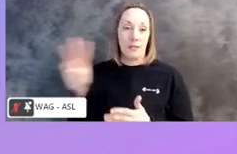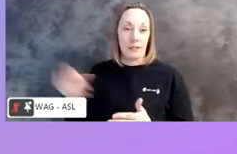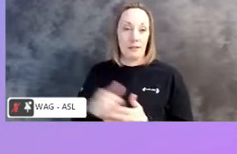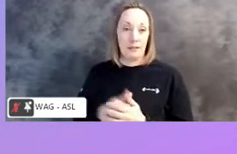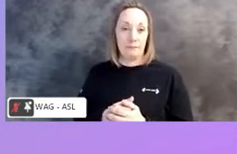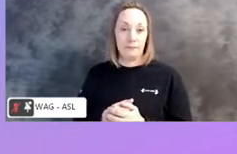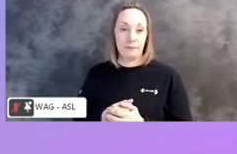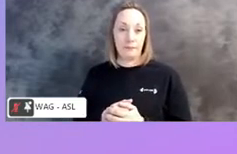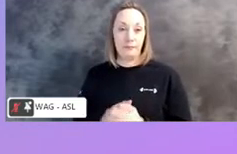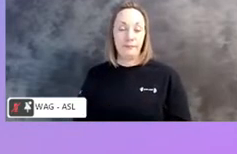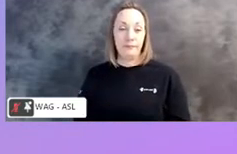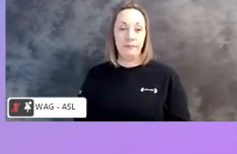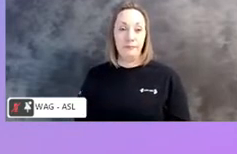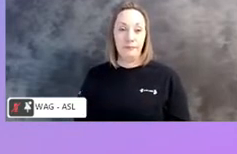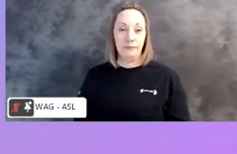this for accessibility and reducing the number of